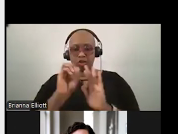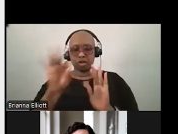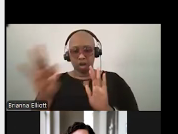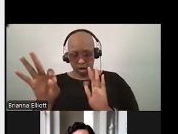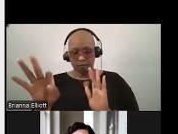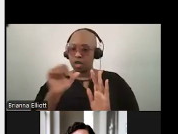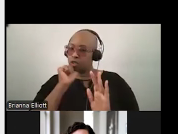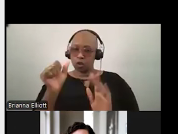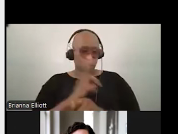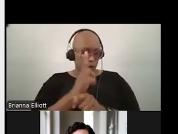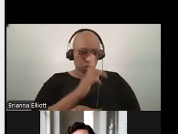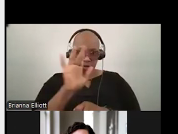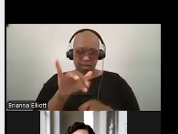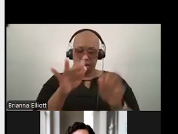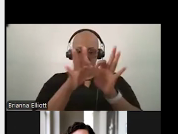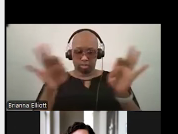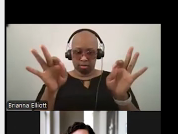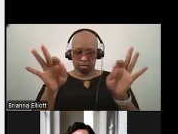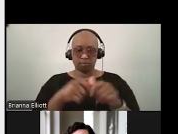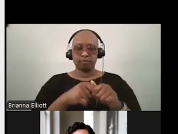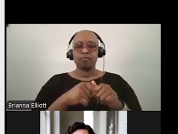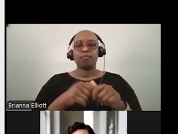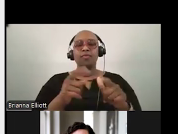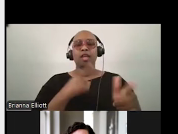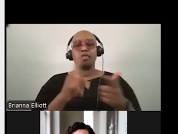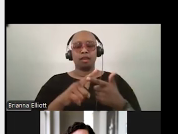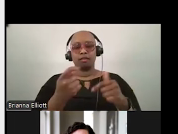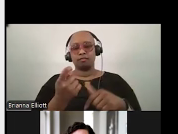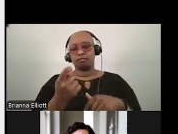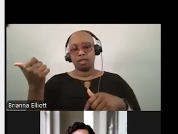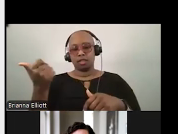Or you can write it out that way. And then just take out your image of, picture of, no problem.